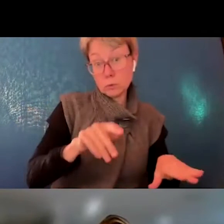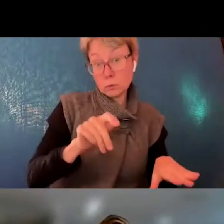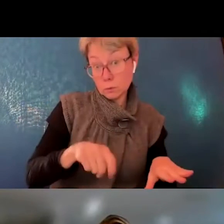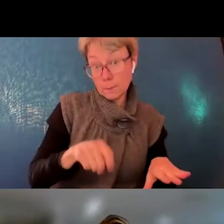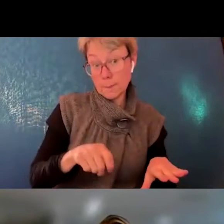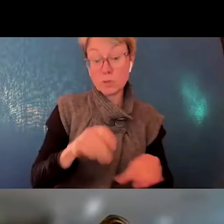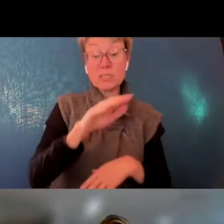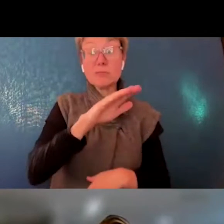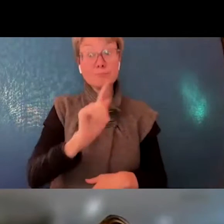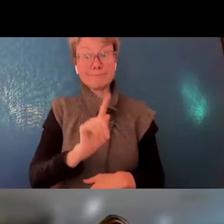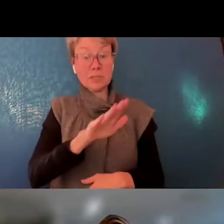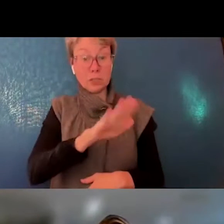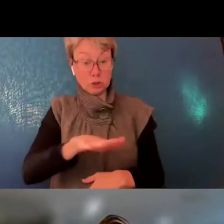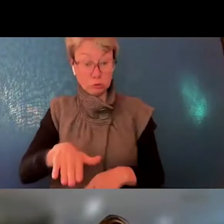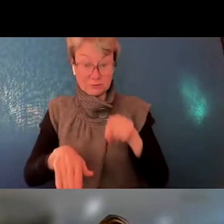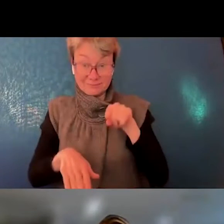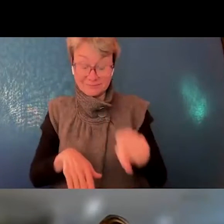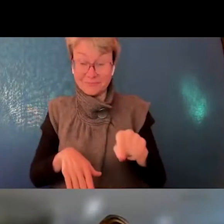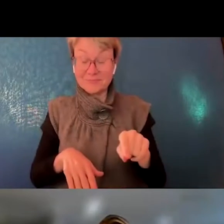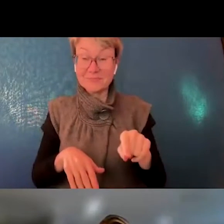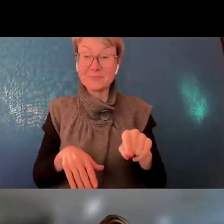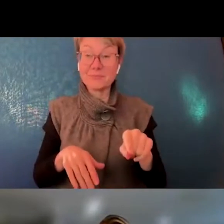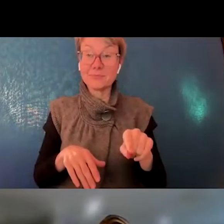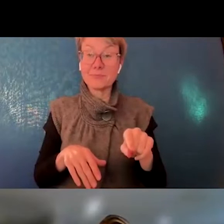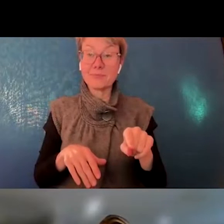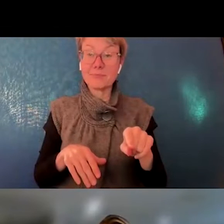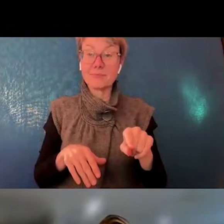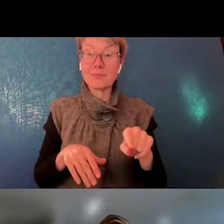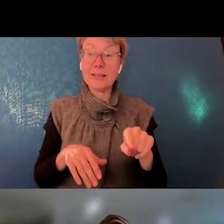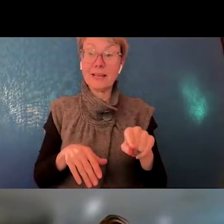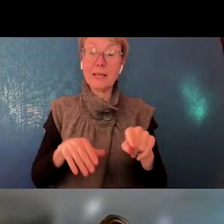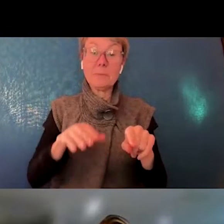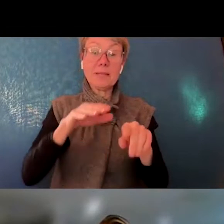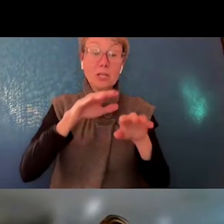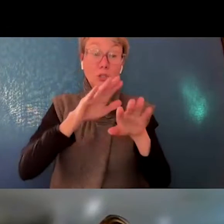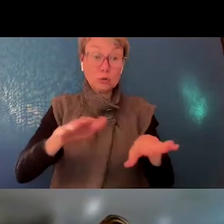children uh the jurisdiction of the children Court um is much wider um what I mean by that